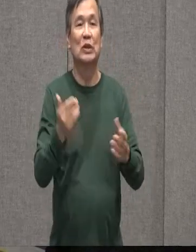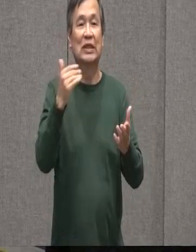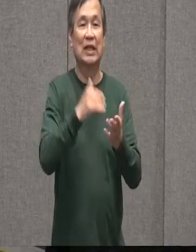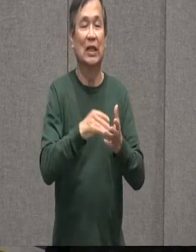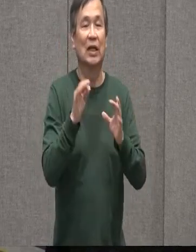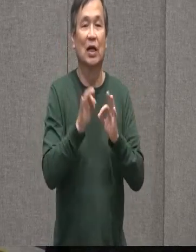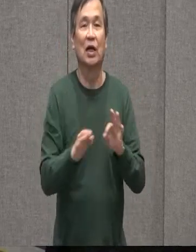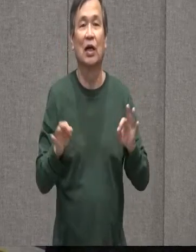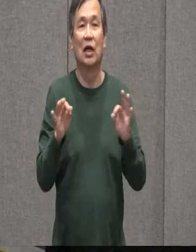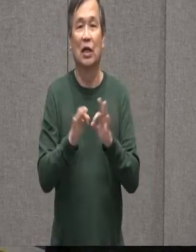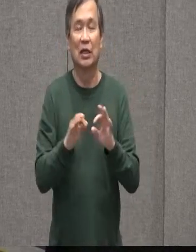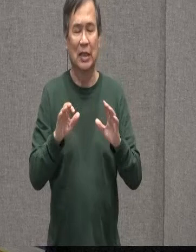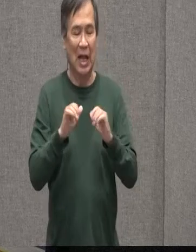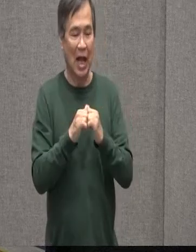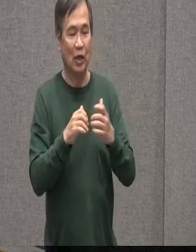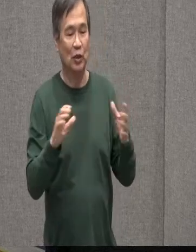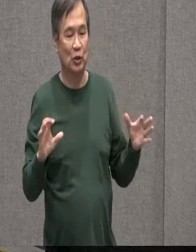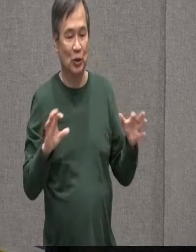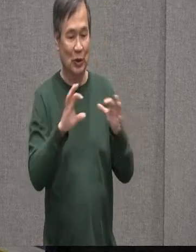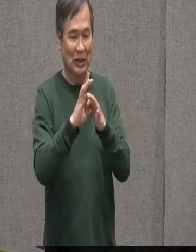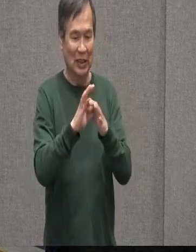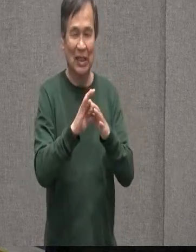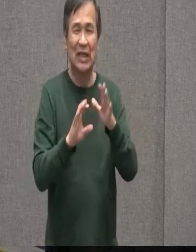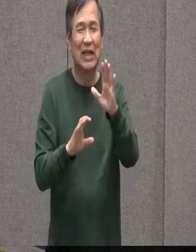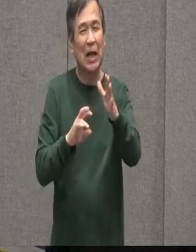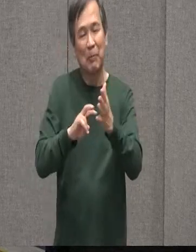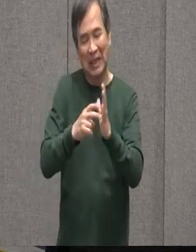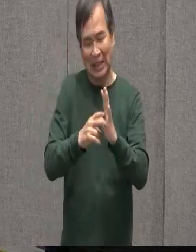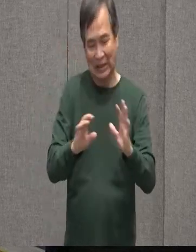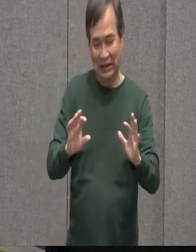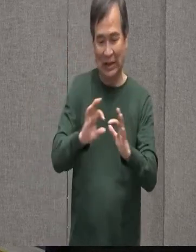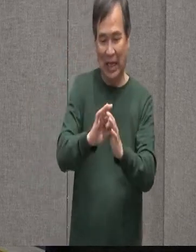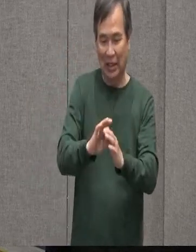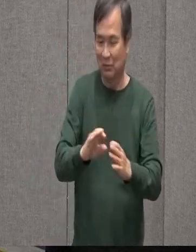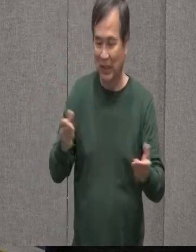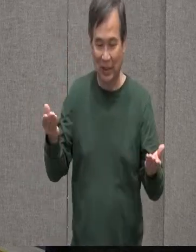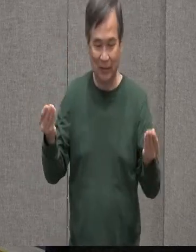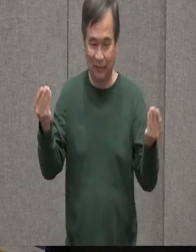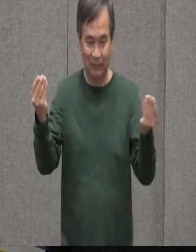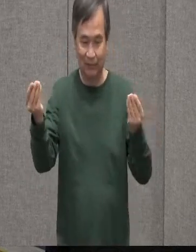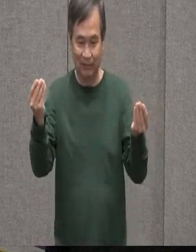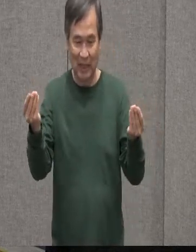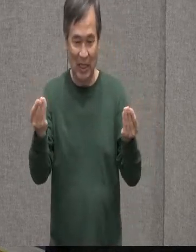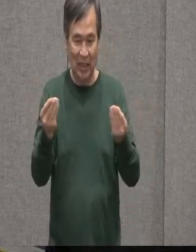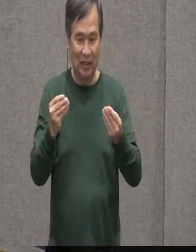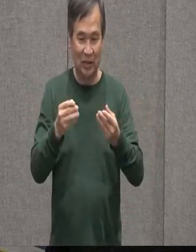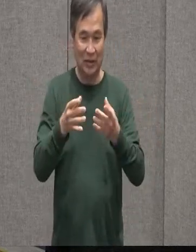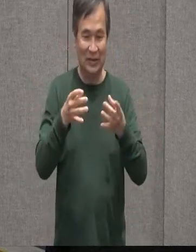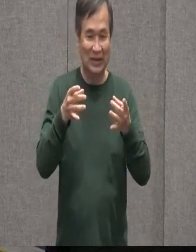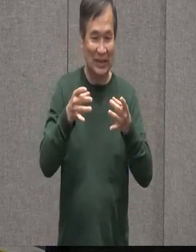So attachments are when you take two pieces of whatever and find a way to stick them together